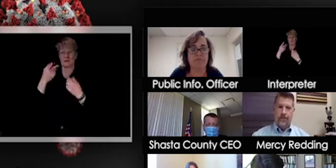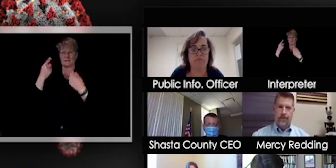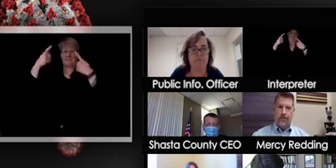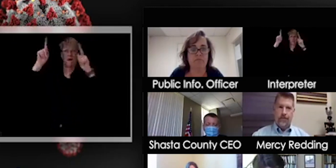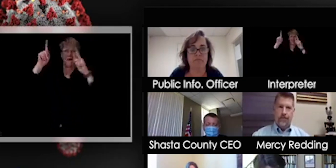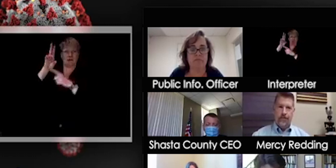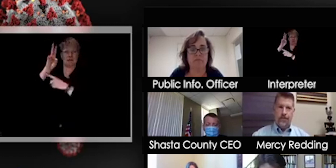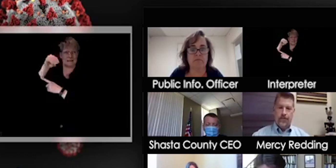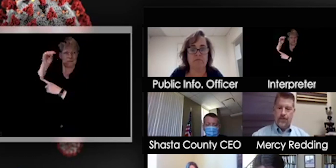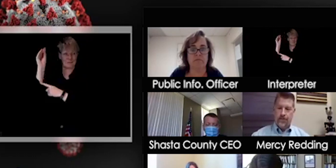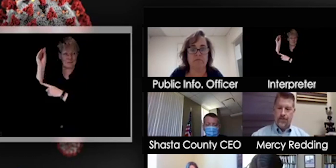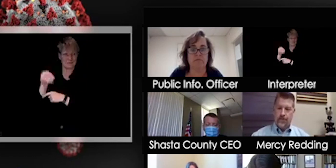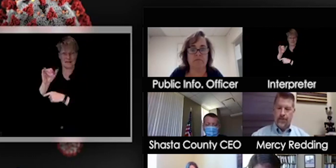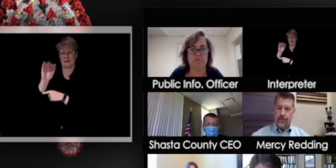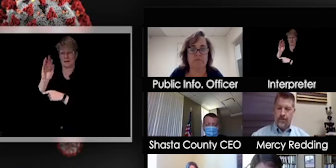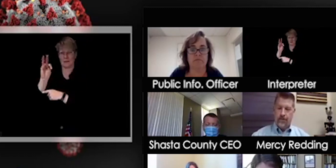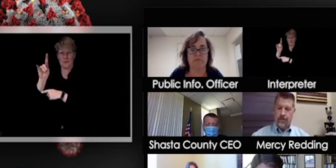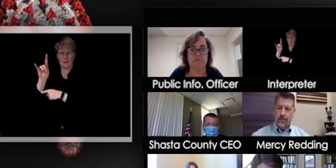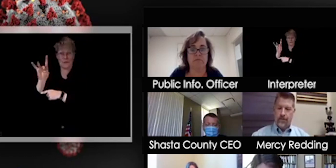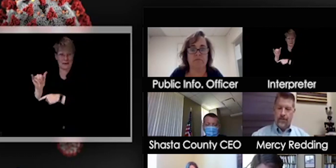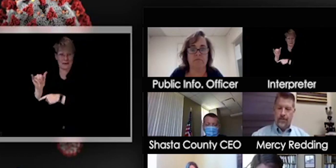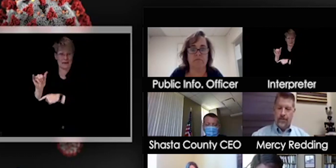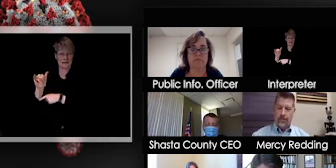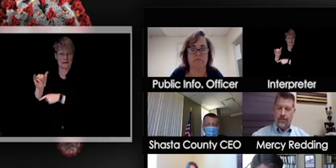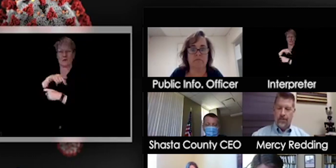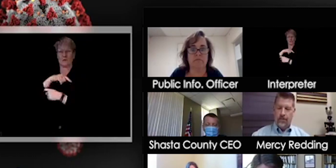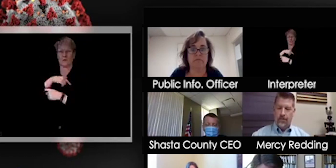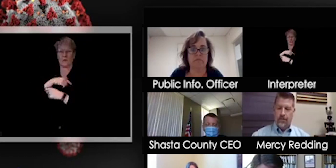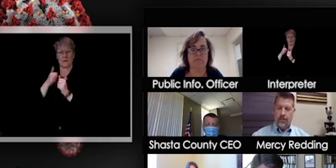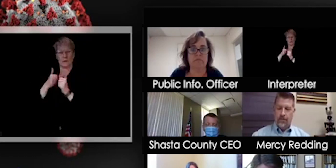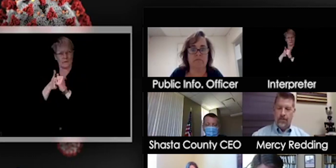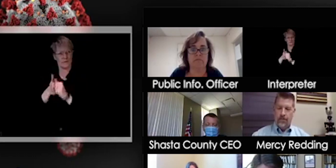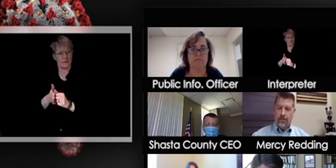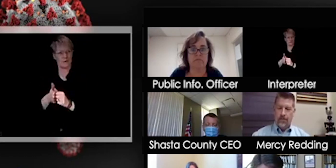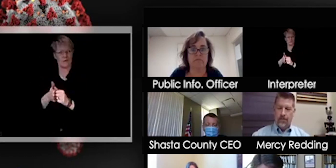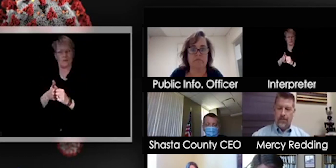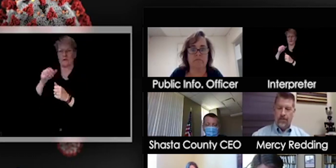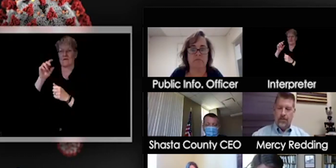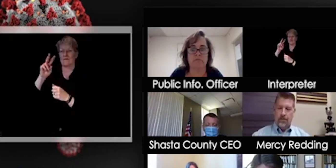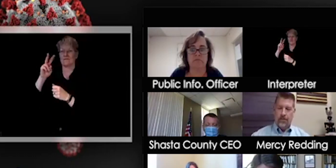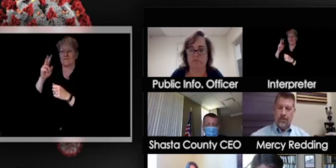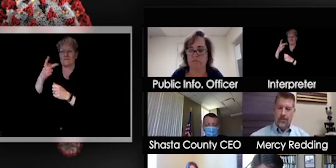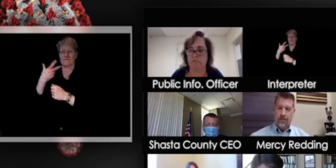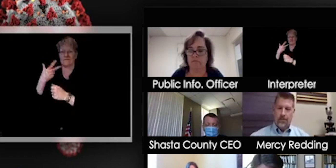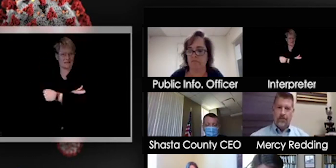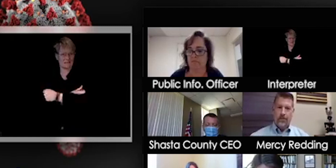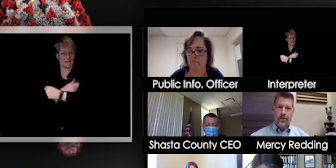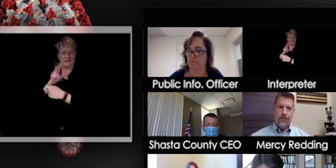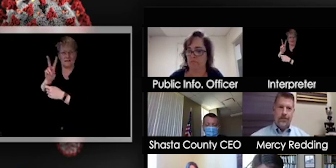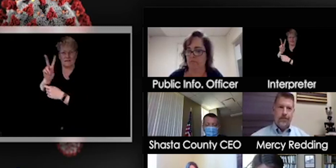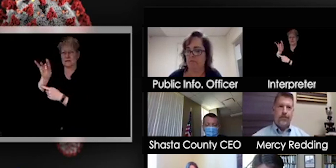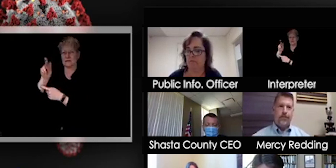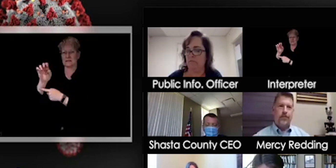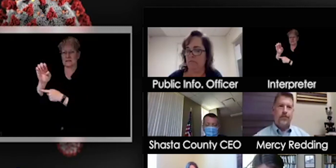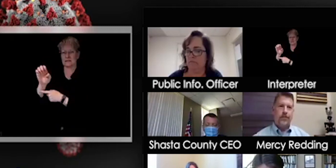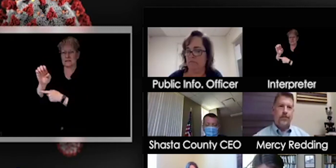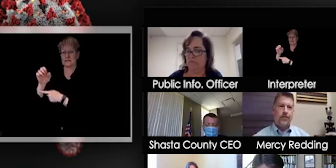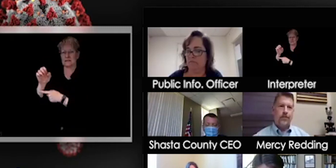So, we're not just counting herd immunity. We are looking forward to herd immunity, to